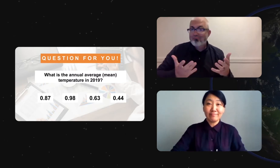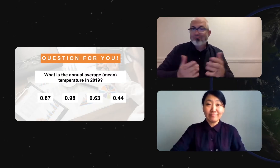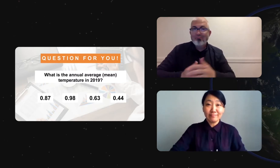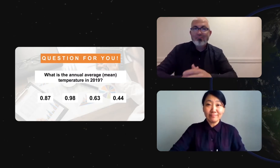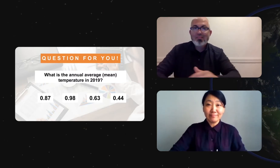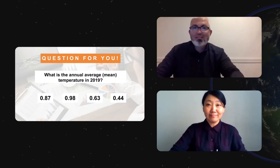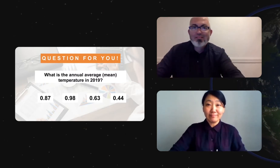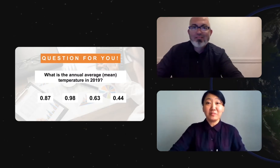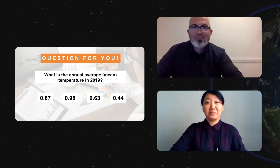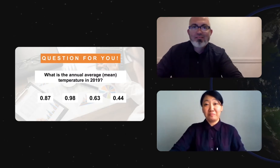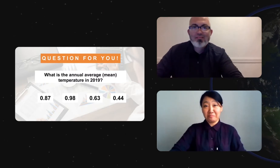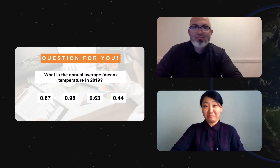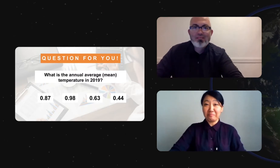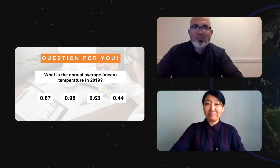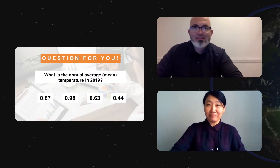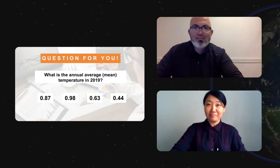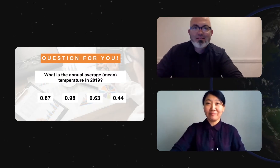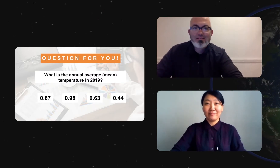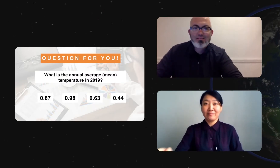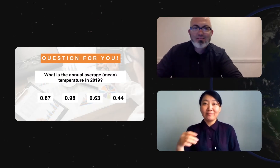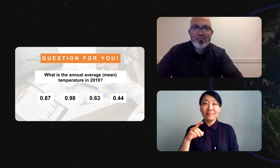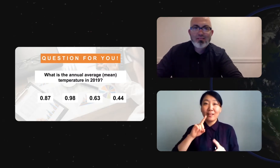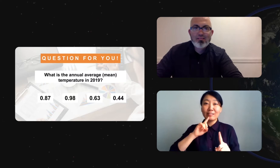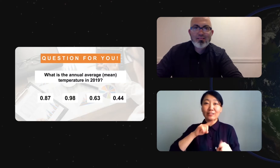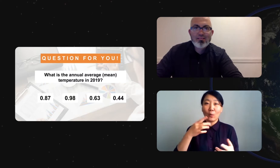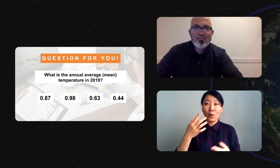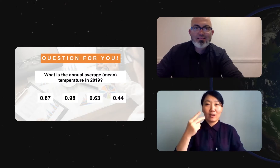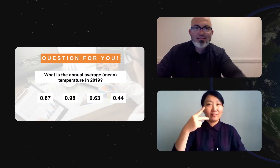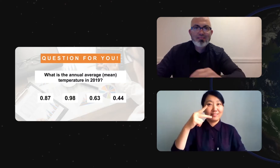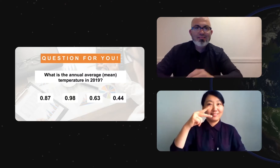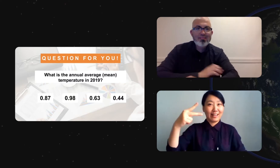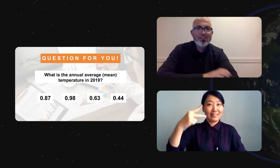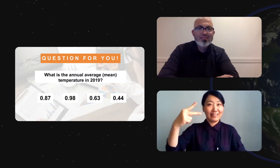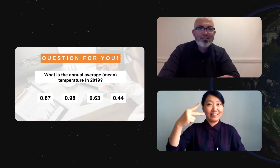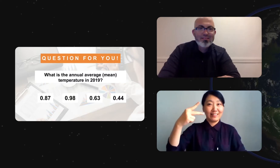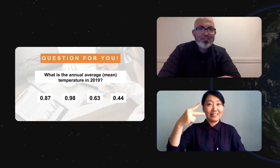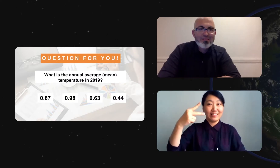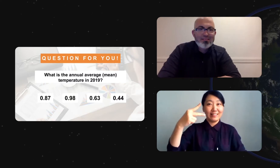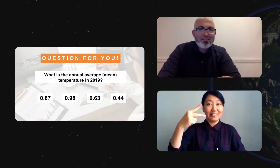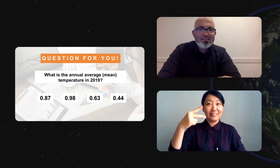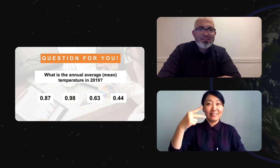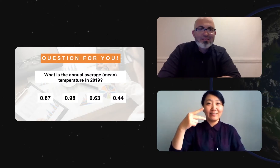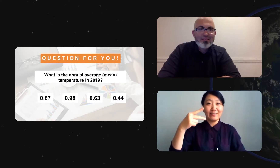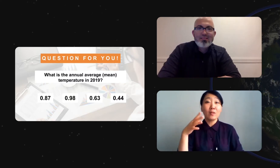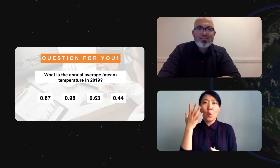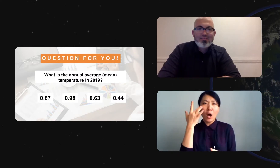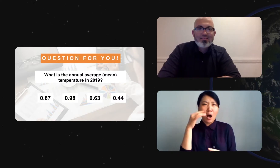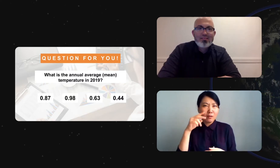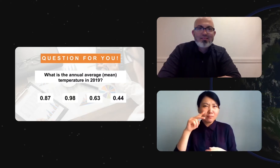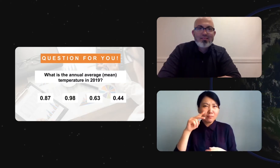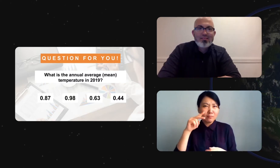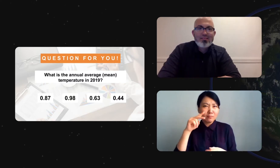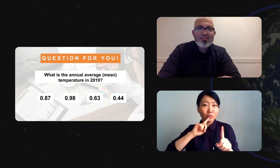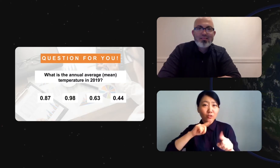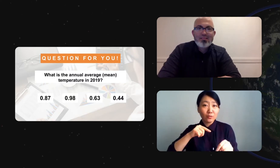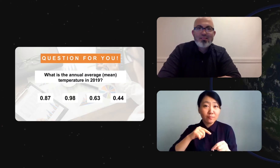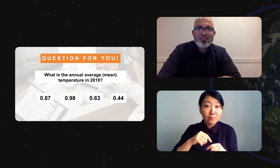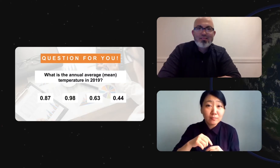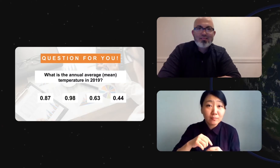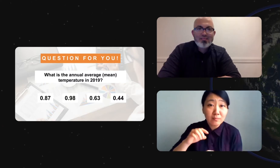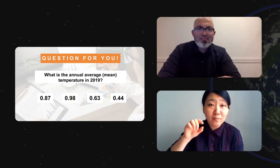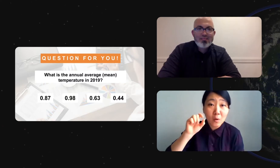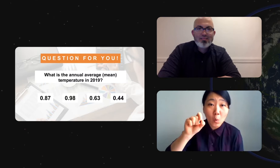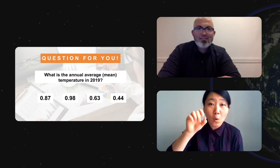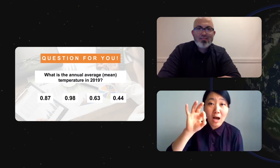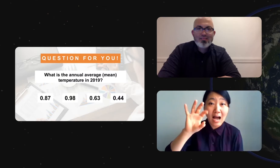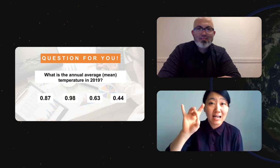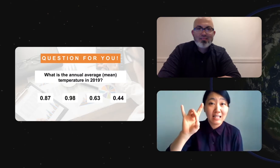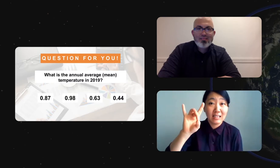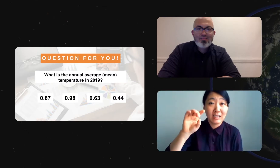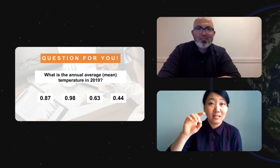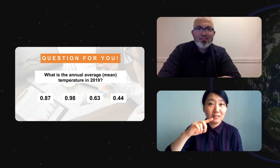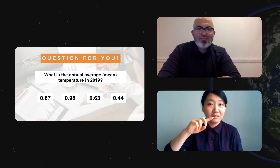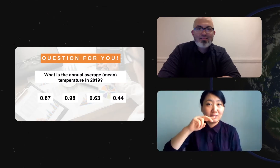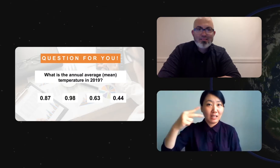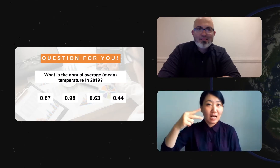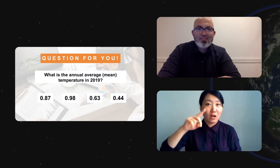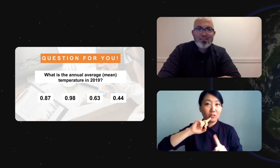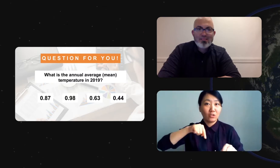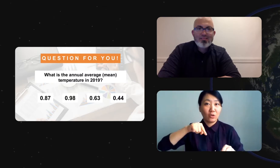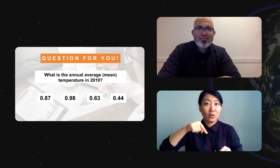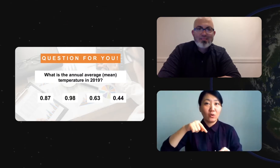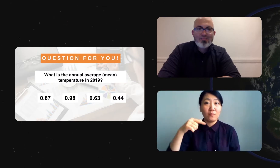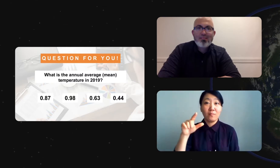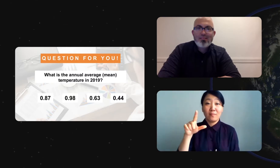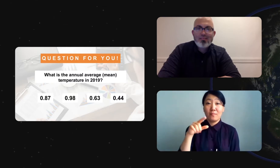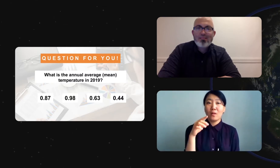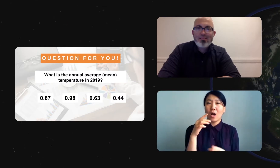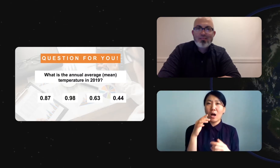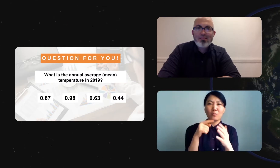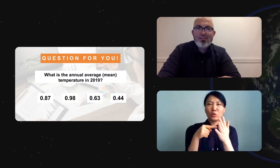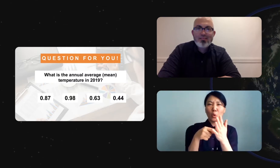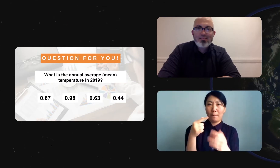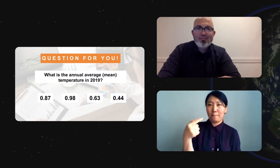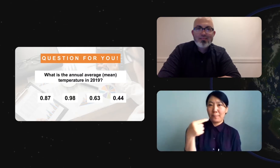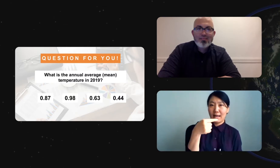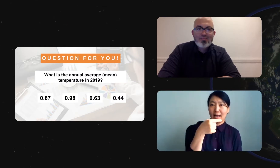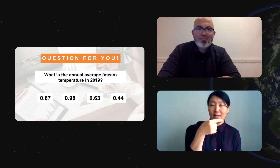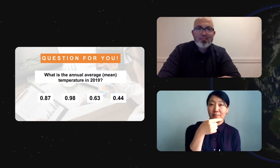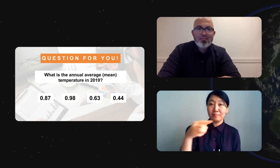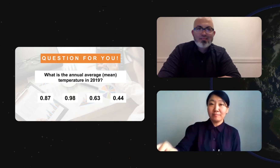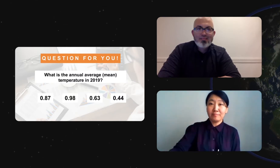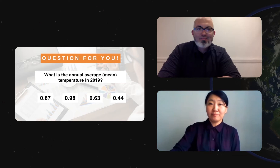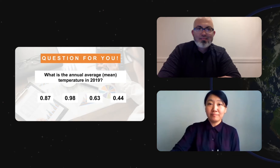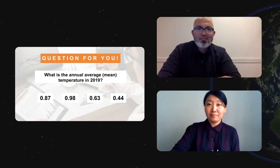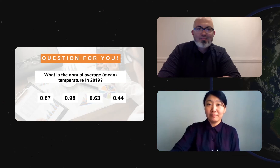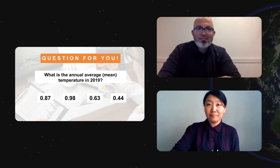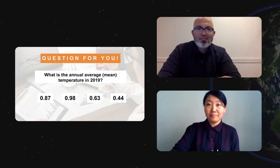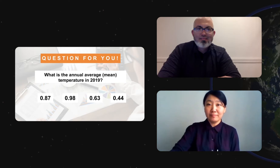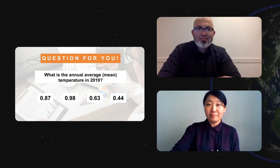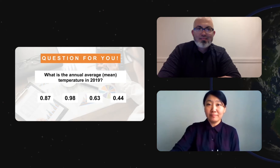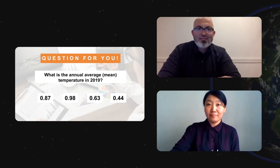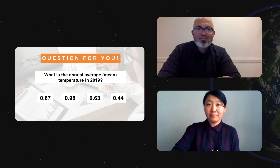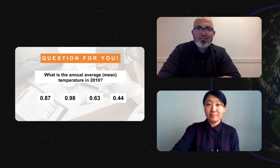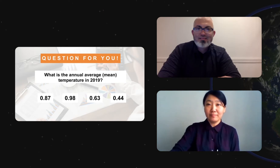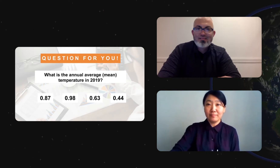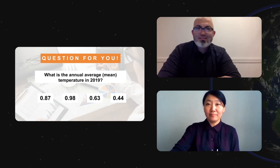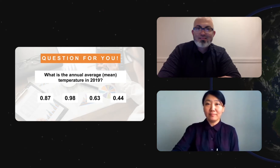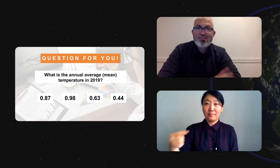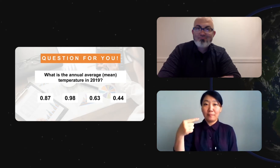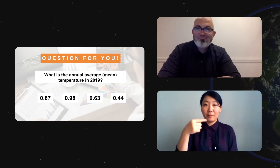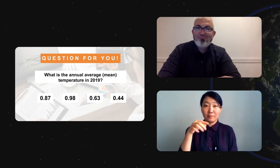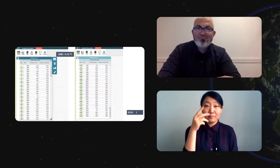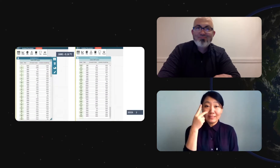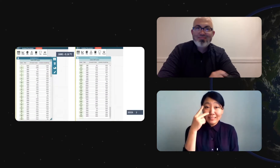I'll go back a slide and show you.